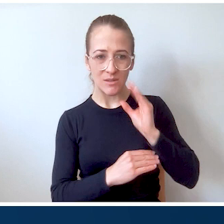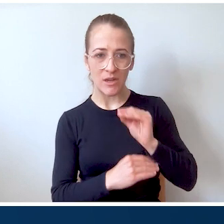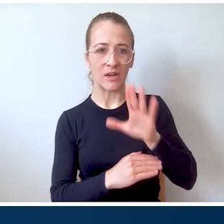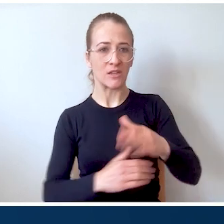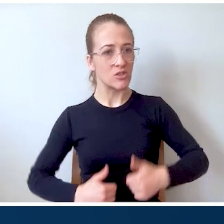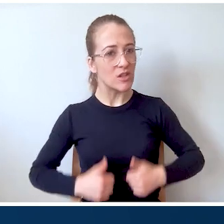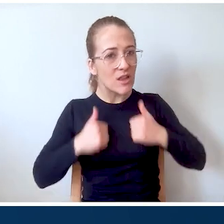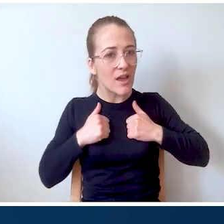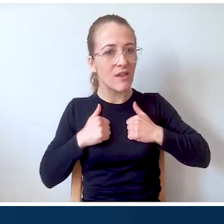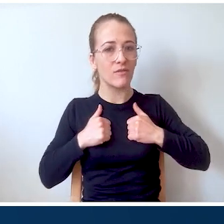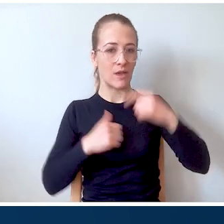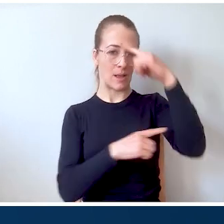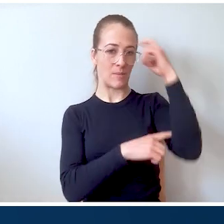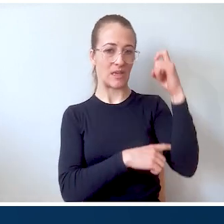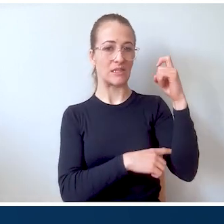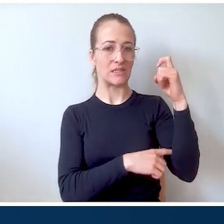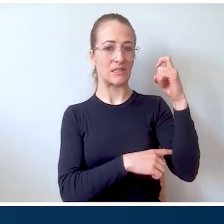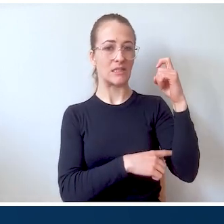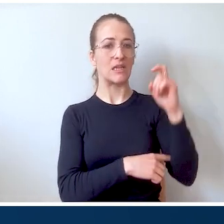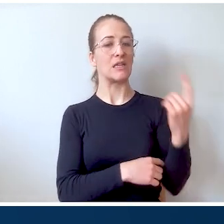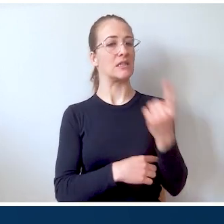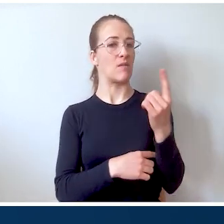because it is, it's something that